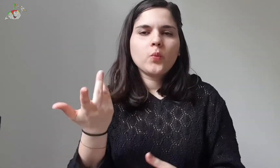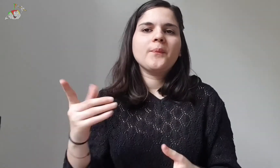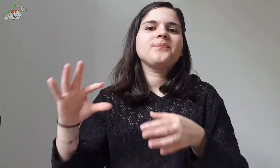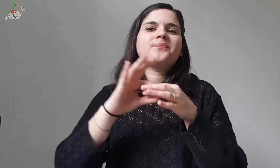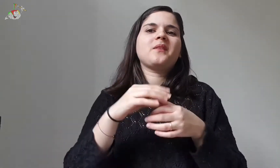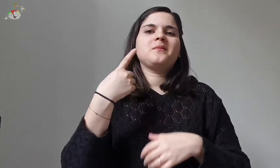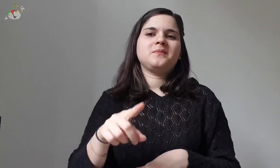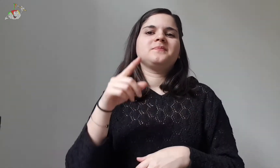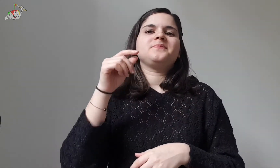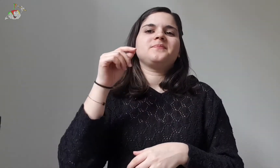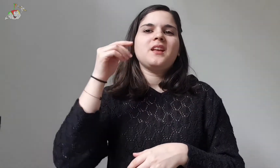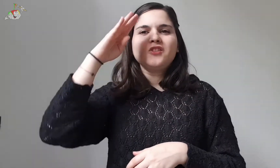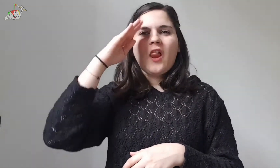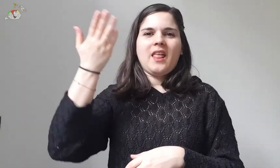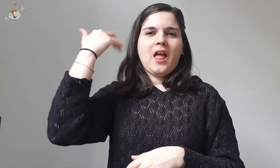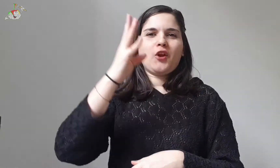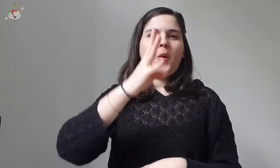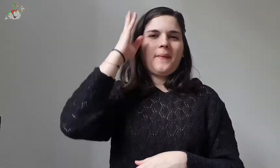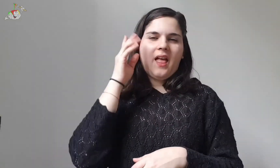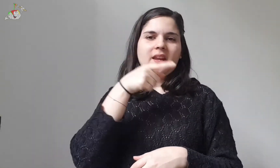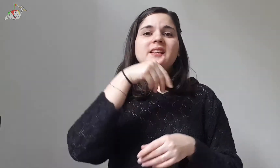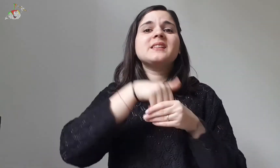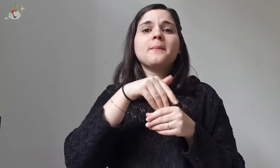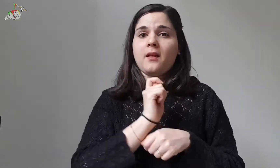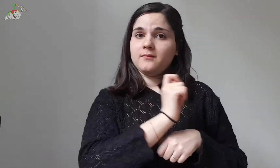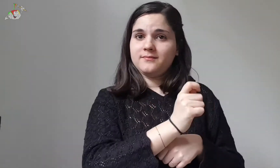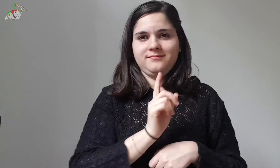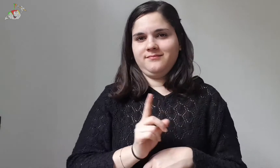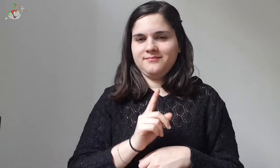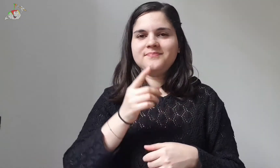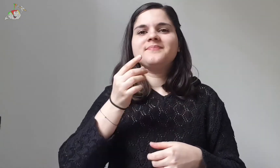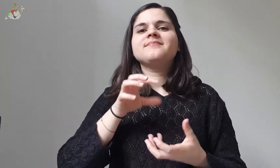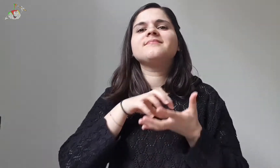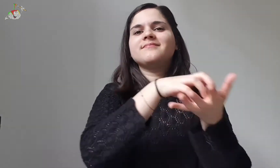It is connected to the fact that Roman soldiers were not paid with money but with